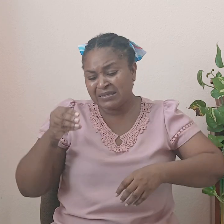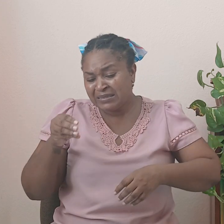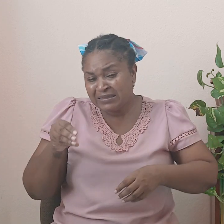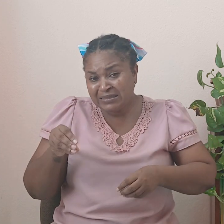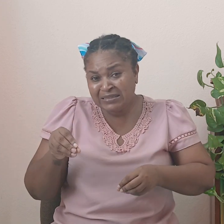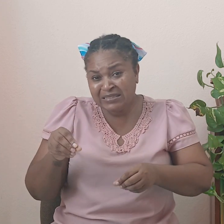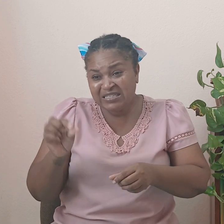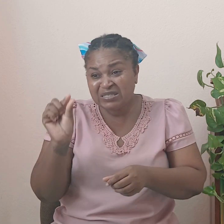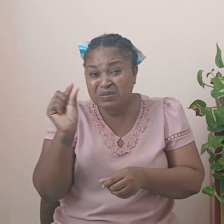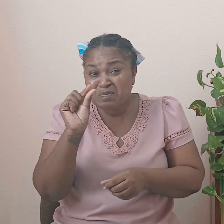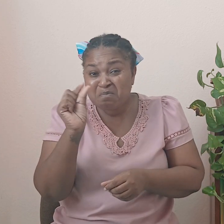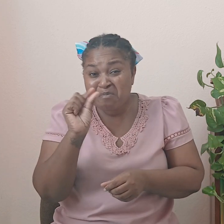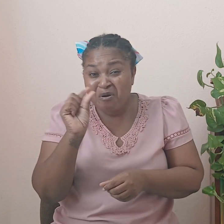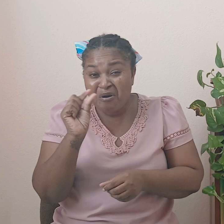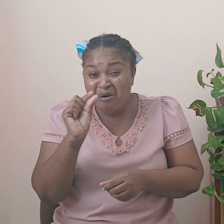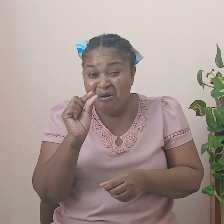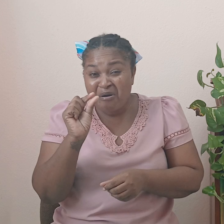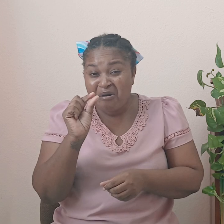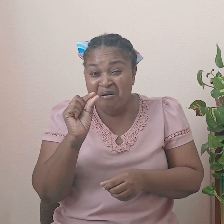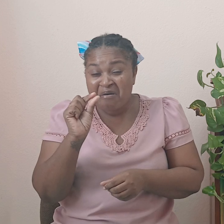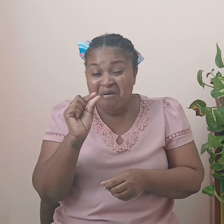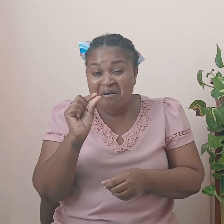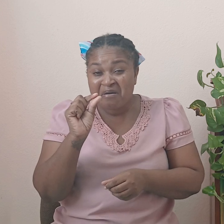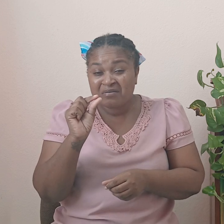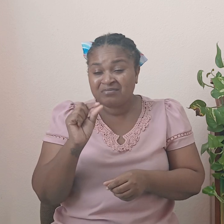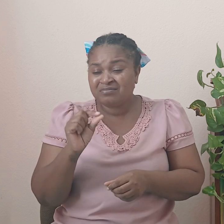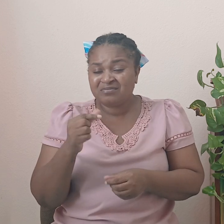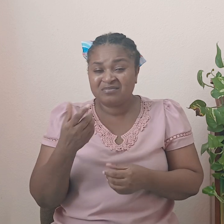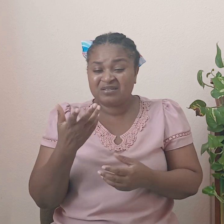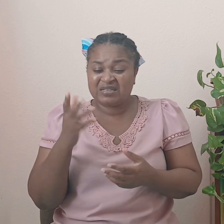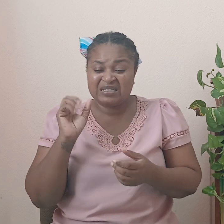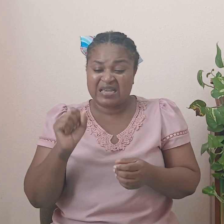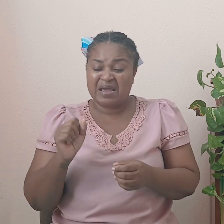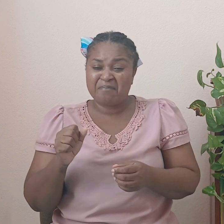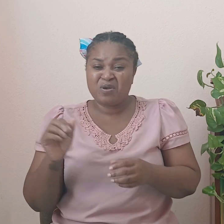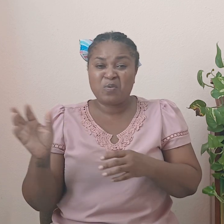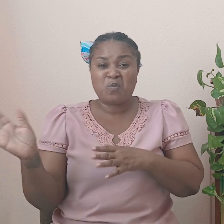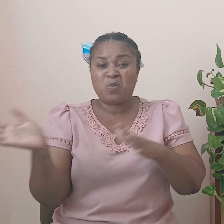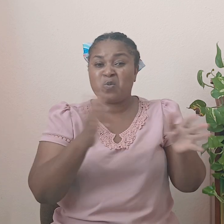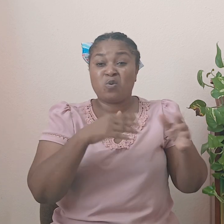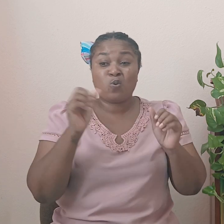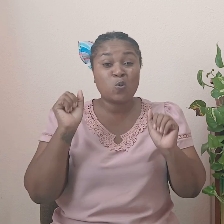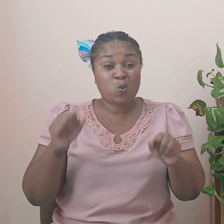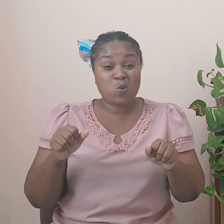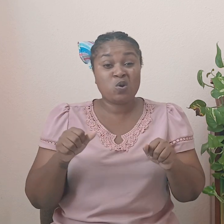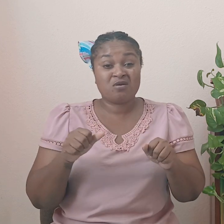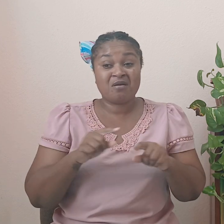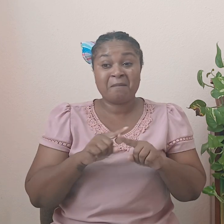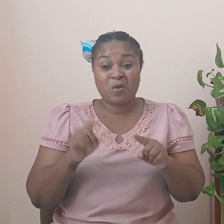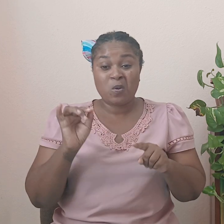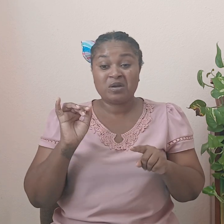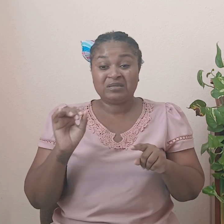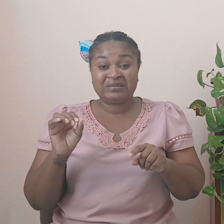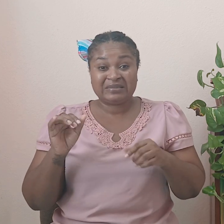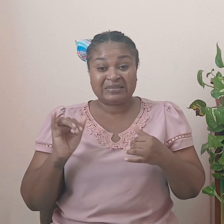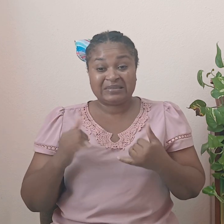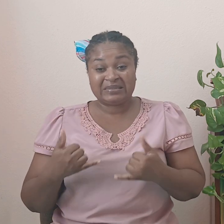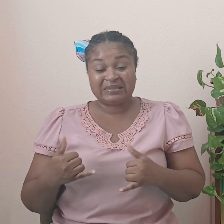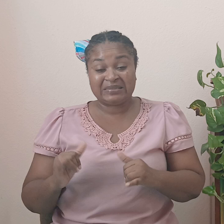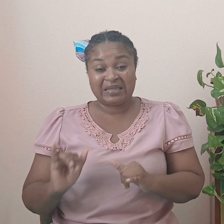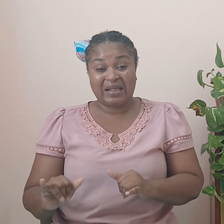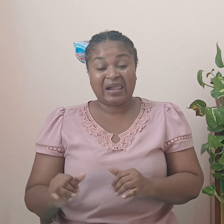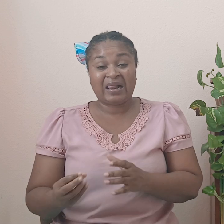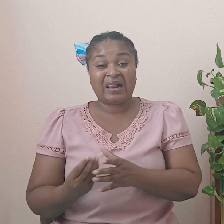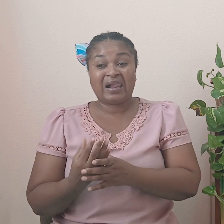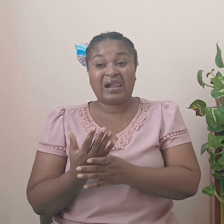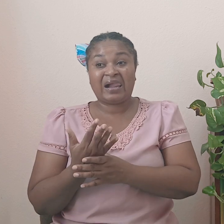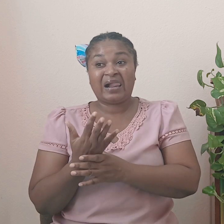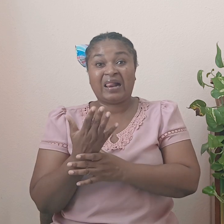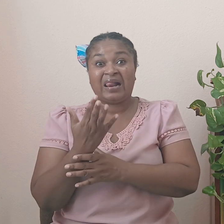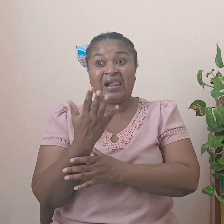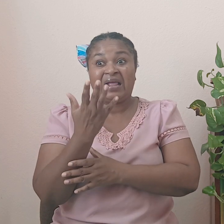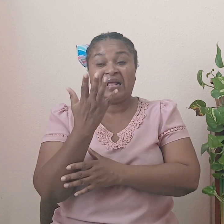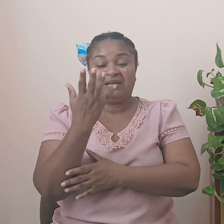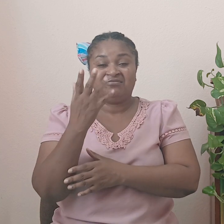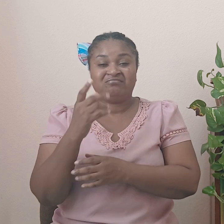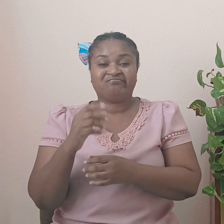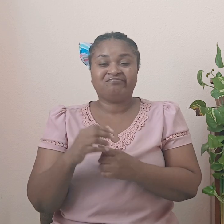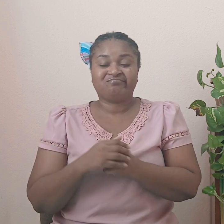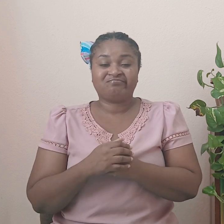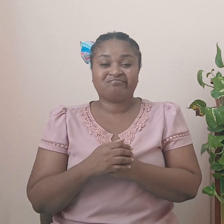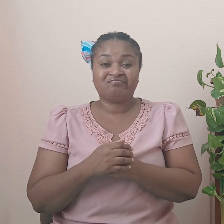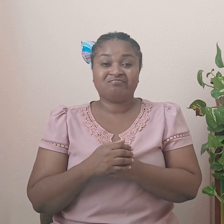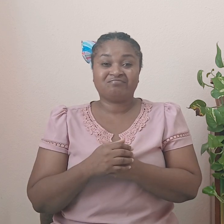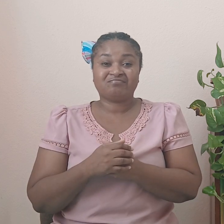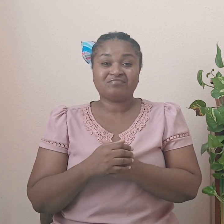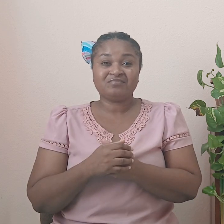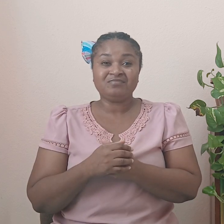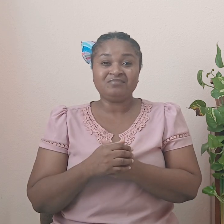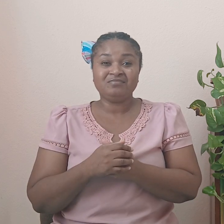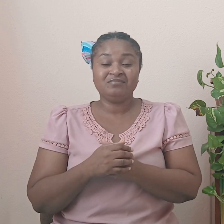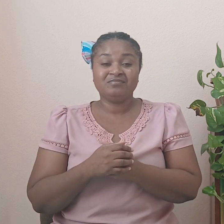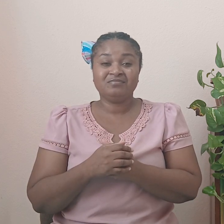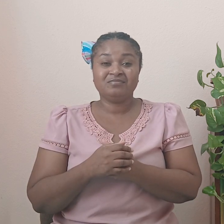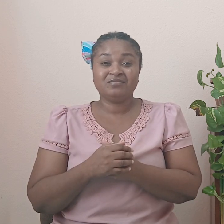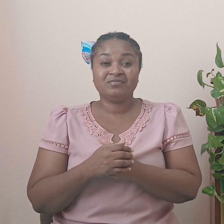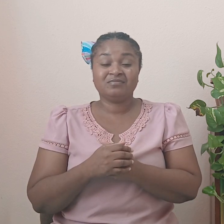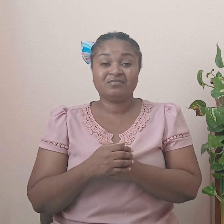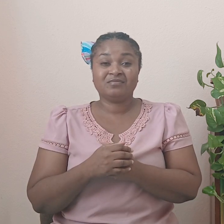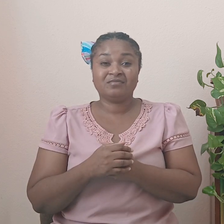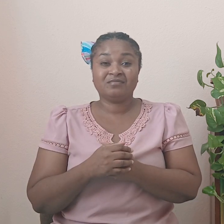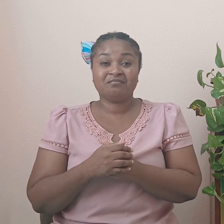it could be lifted by a gust of wind! Kill any seedling of an unfaithful or unforgiving spirit